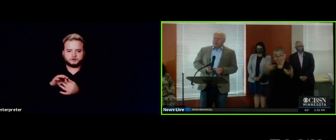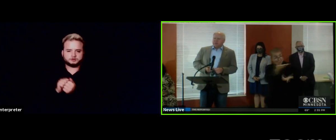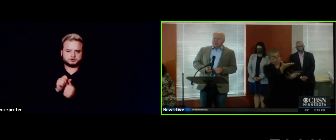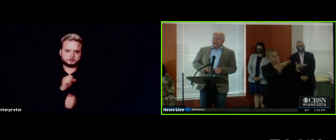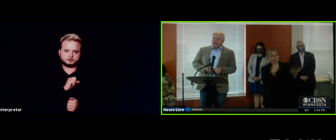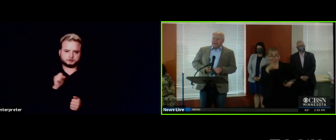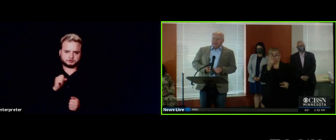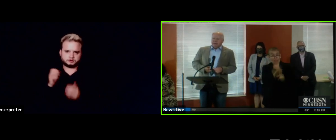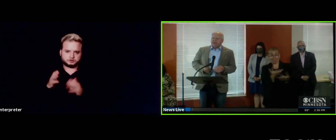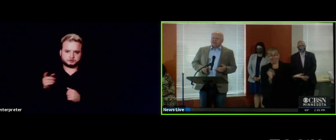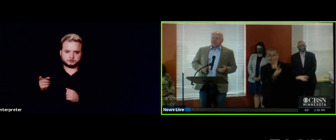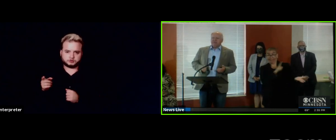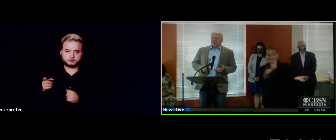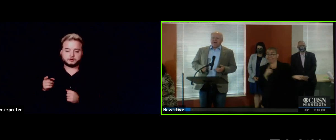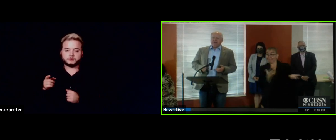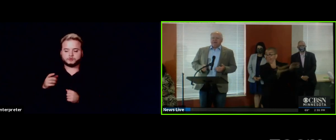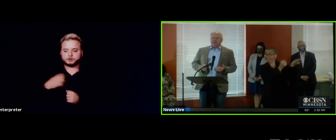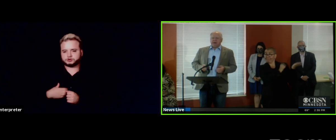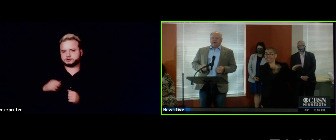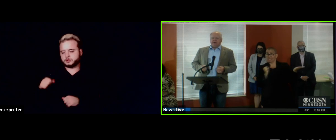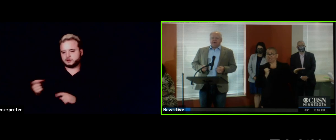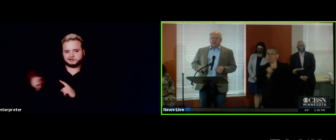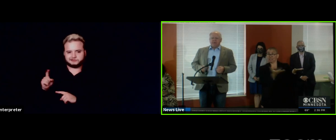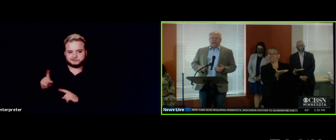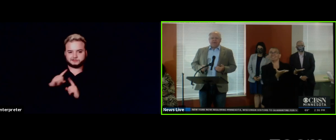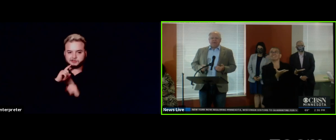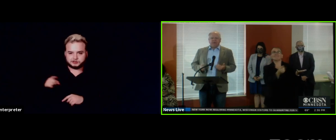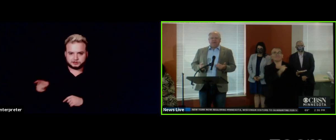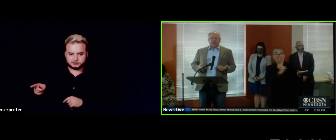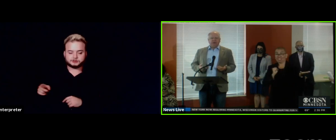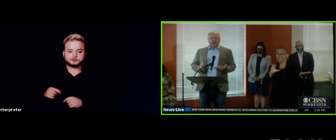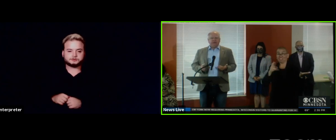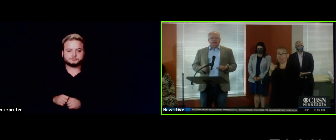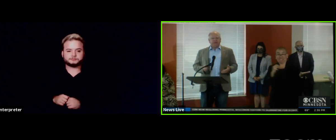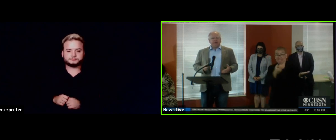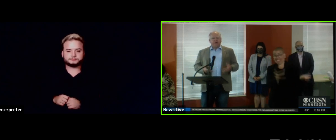to be made legislative bodies in a democracy are meant to move slowly so that you don't